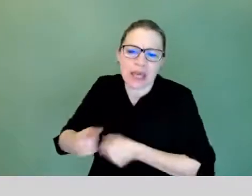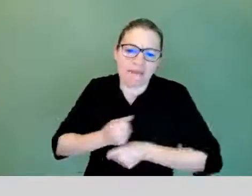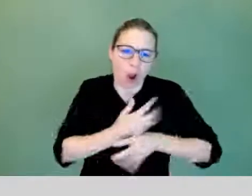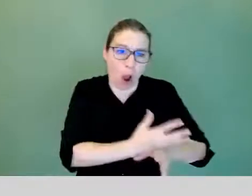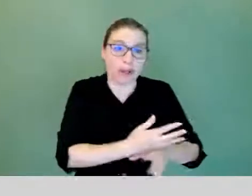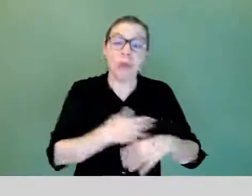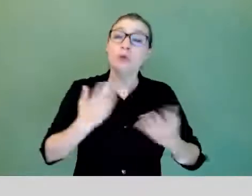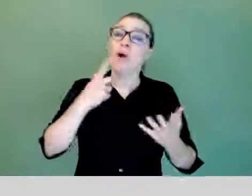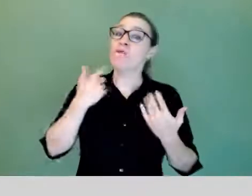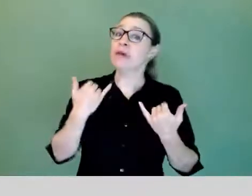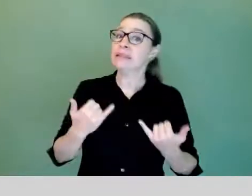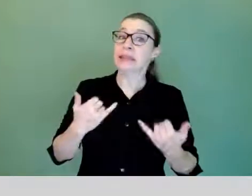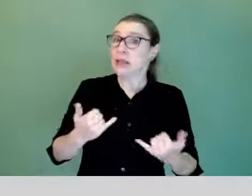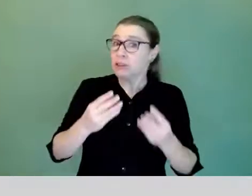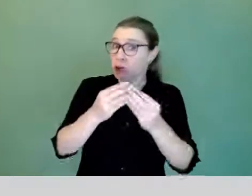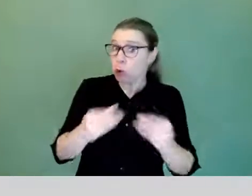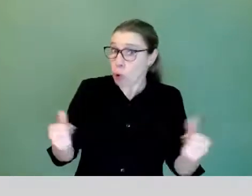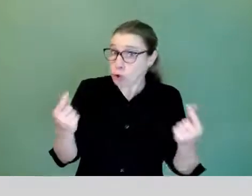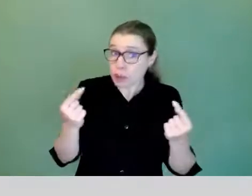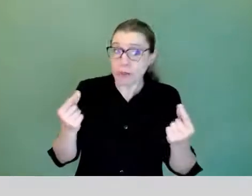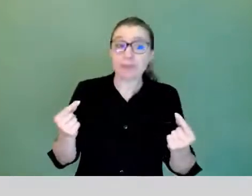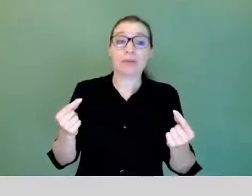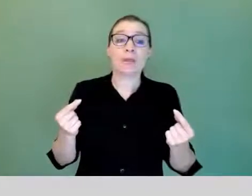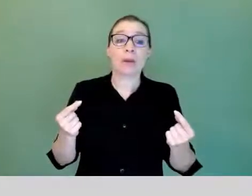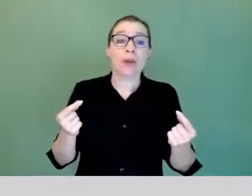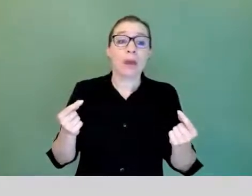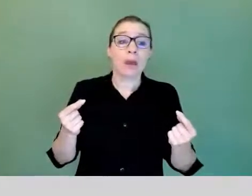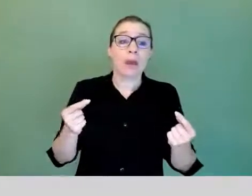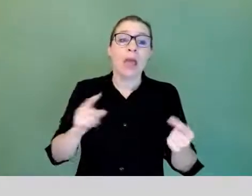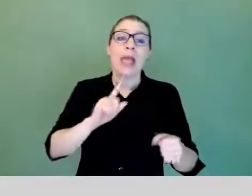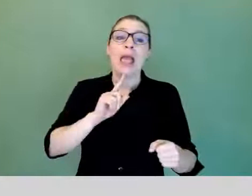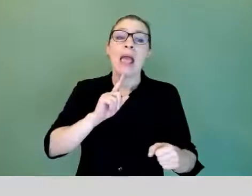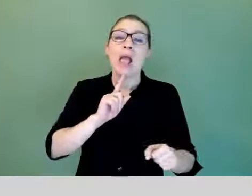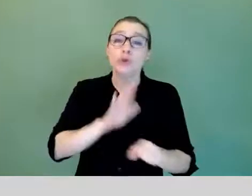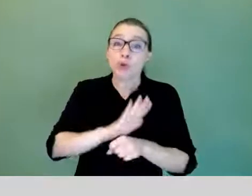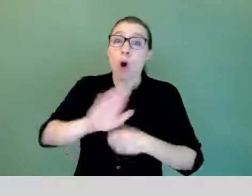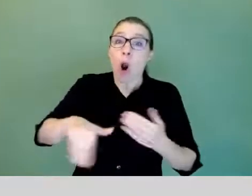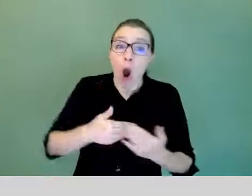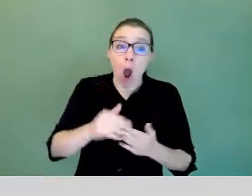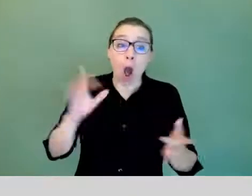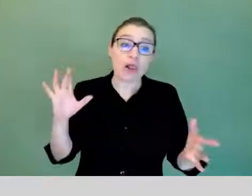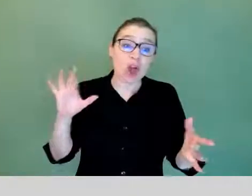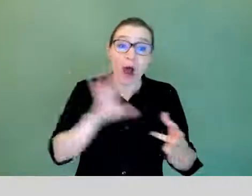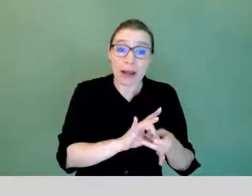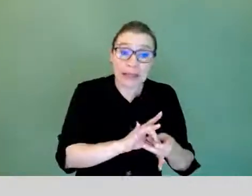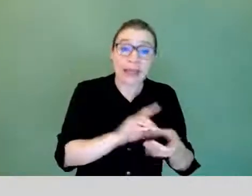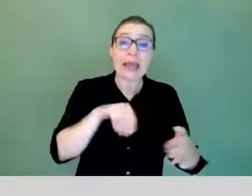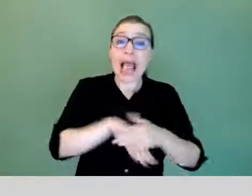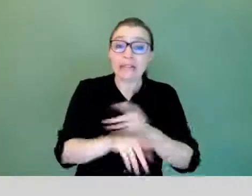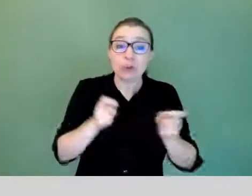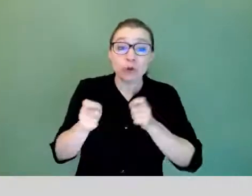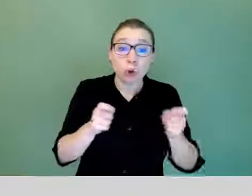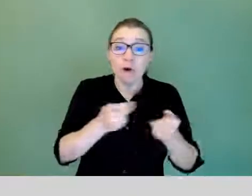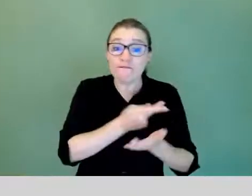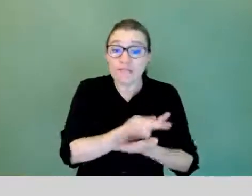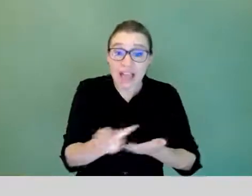So in this case, the solution is that, ensure all log in, access control failures and server side input violation failures can be logged.